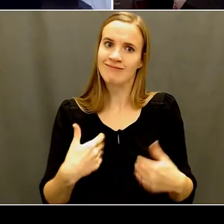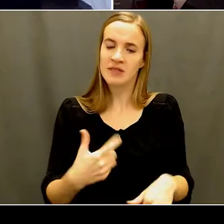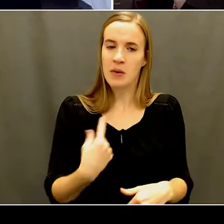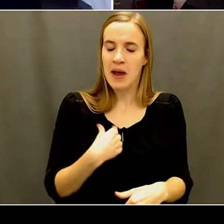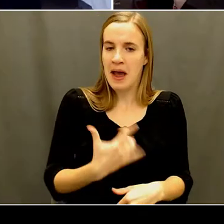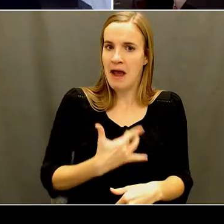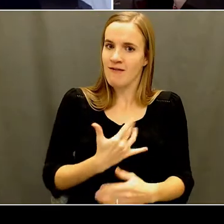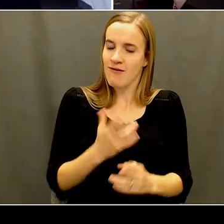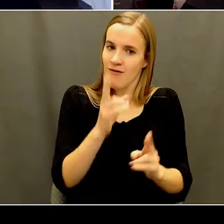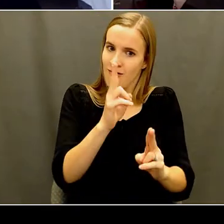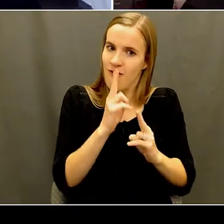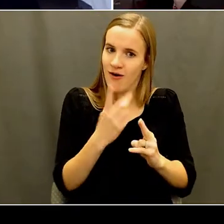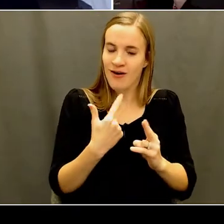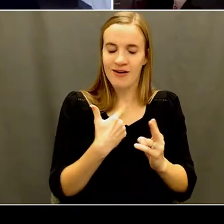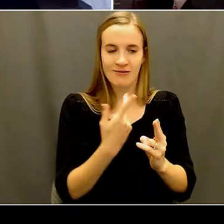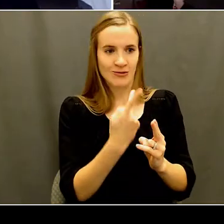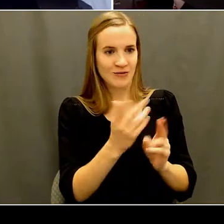this space with you right now. Fanisee: Thank you.